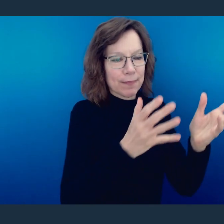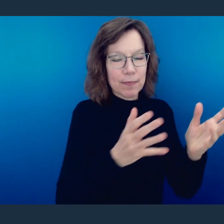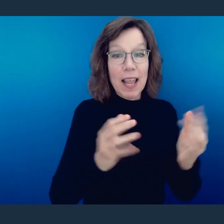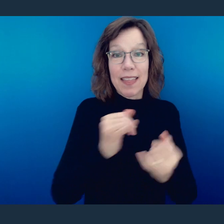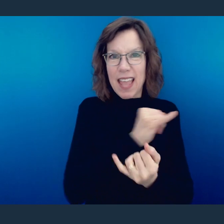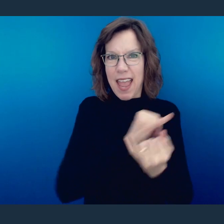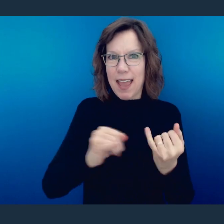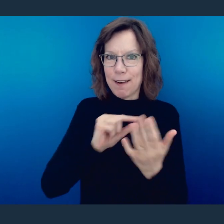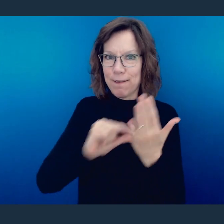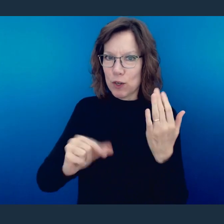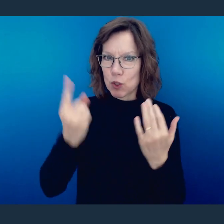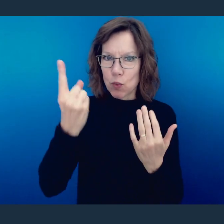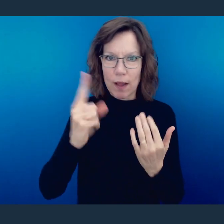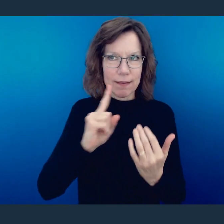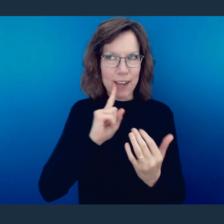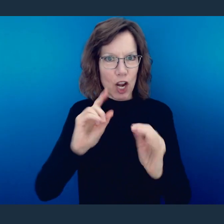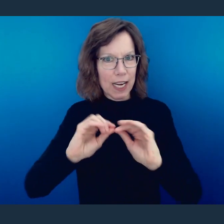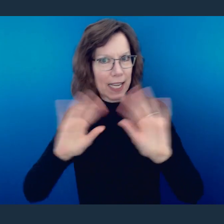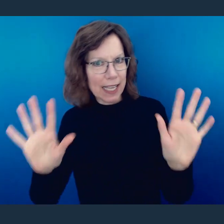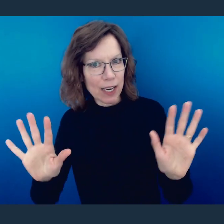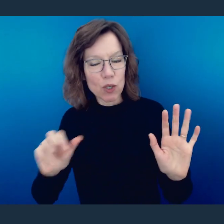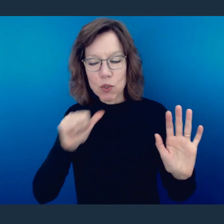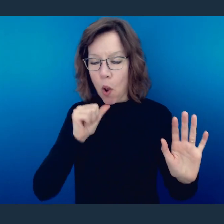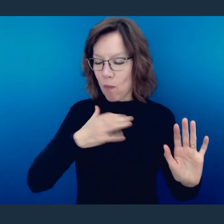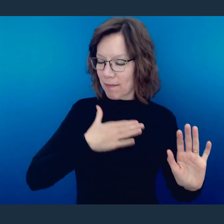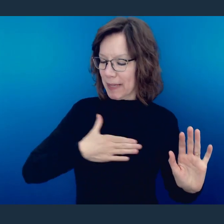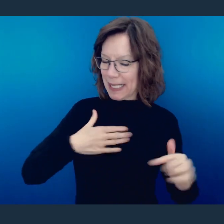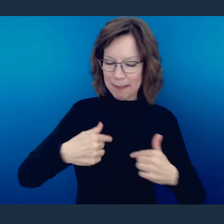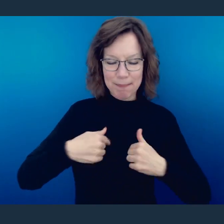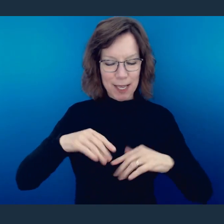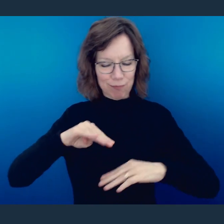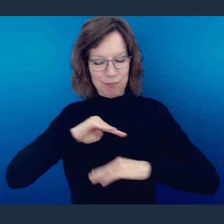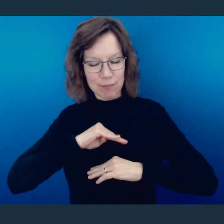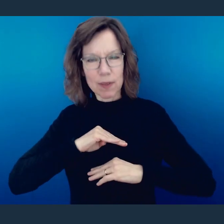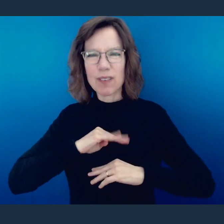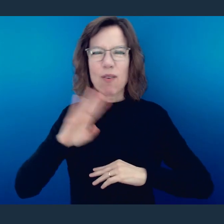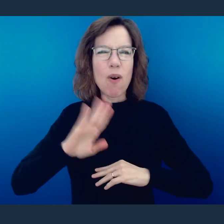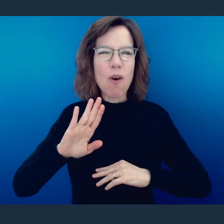here it says clear as day at the end of verse 1 to not please ourselves but that we're going